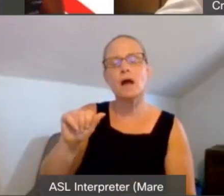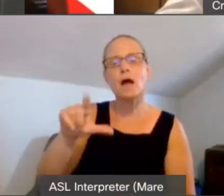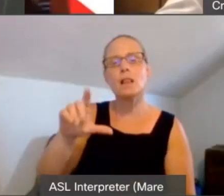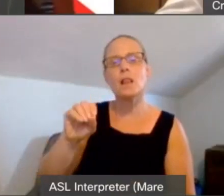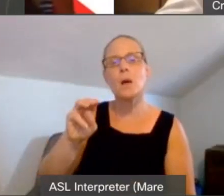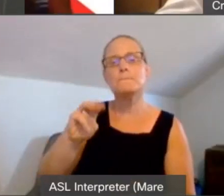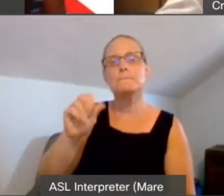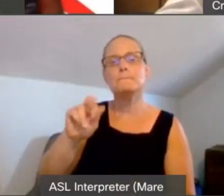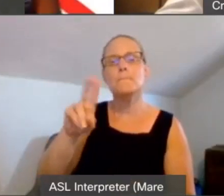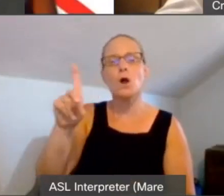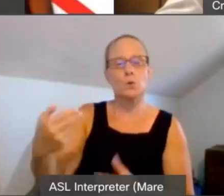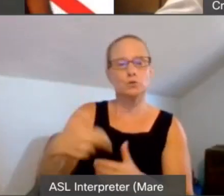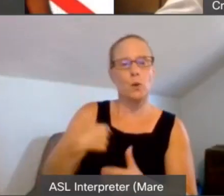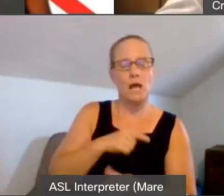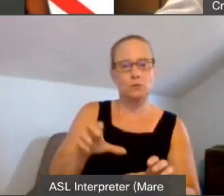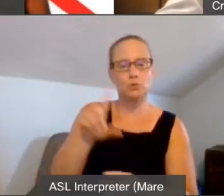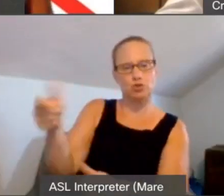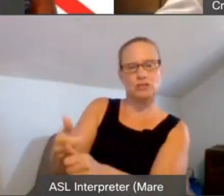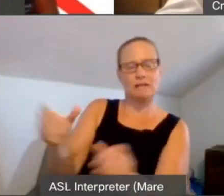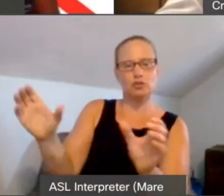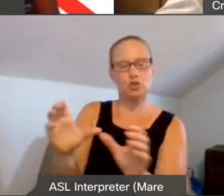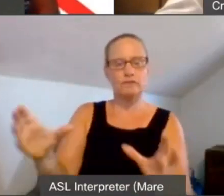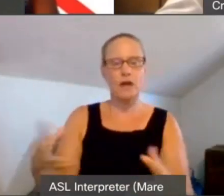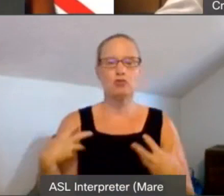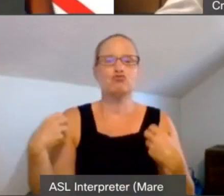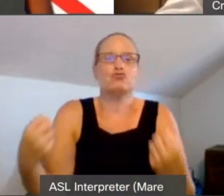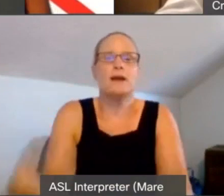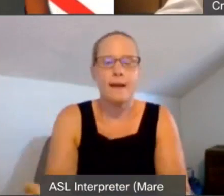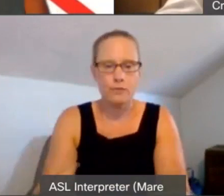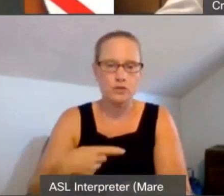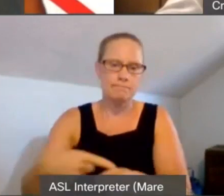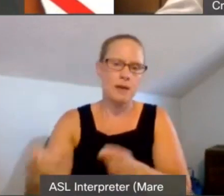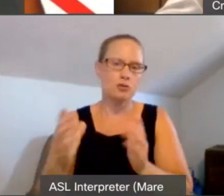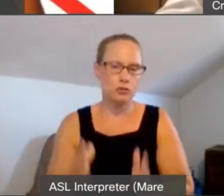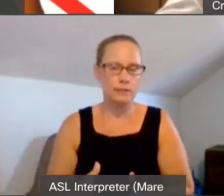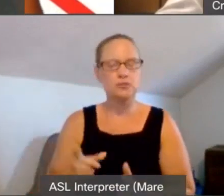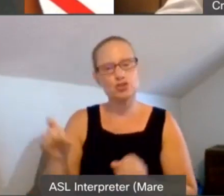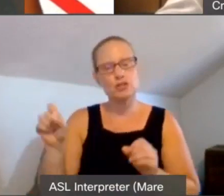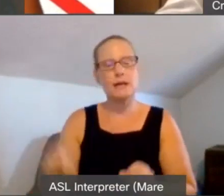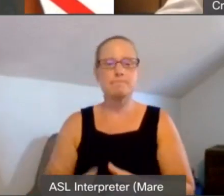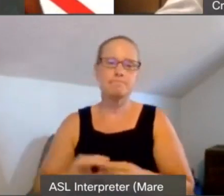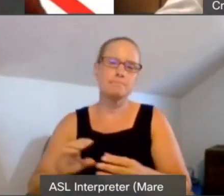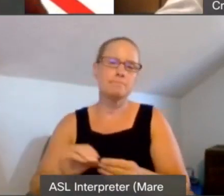who is a certified recovery specialist who can talk about some of the practical applications